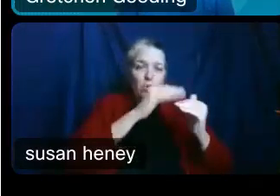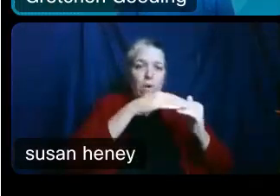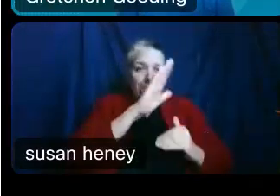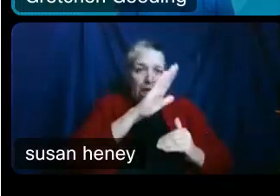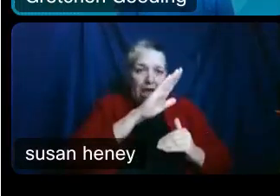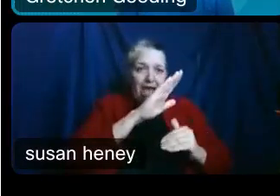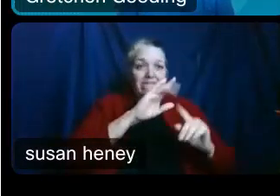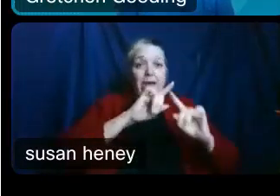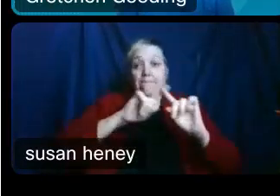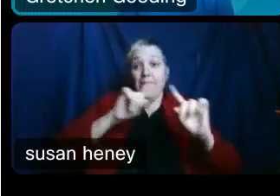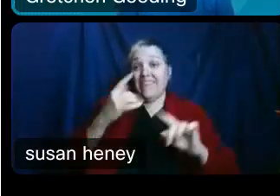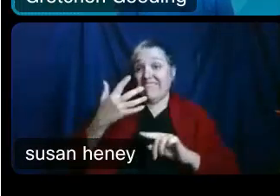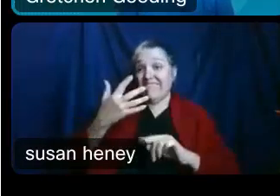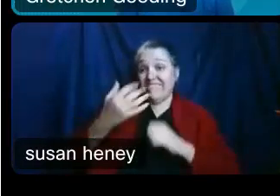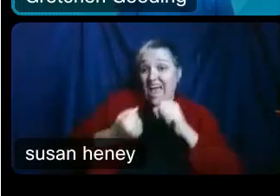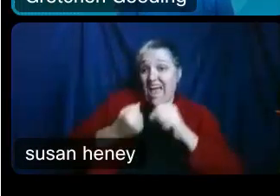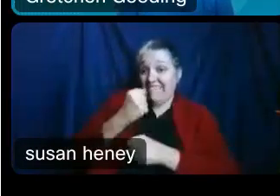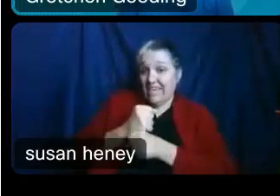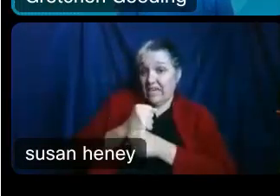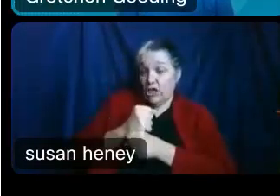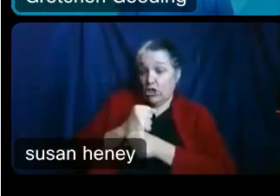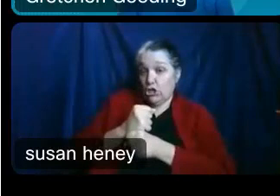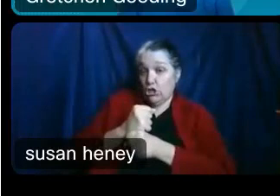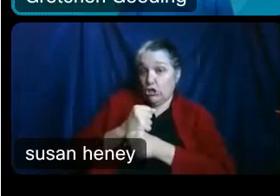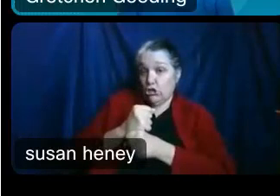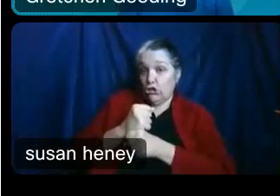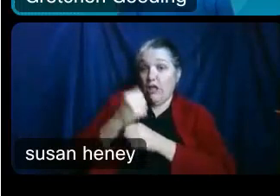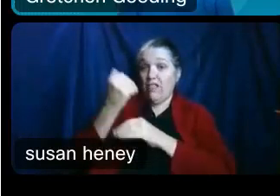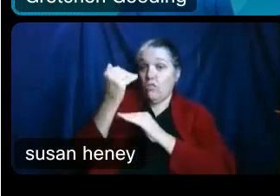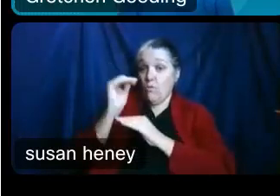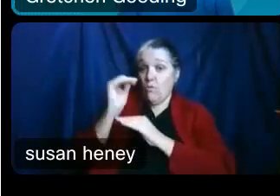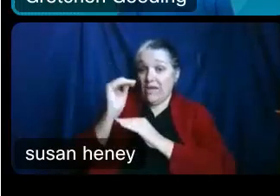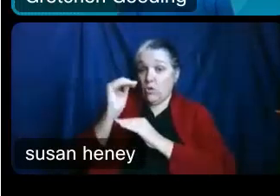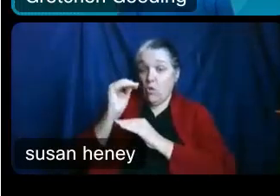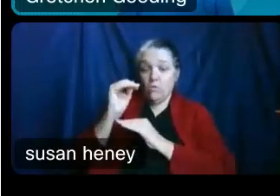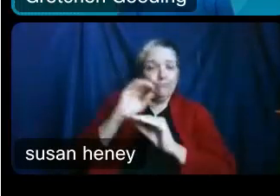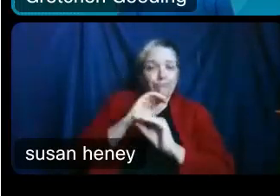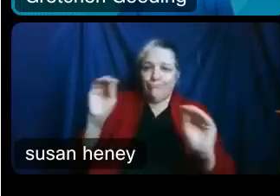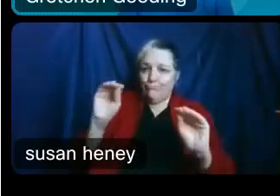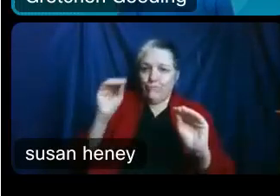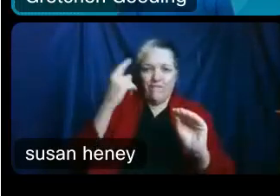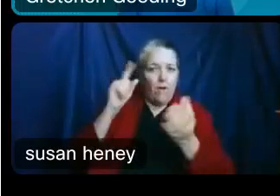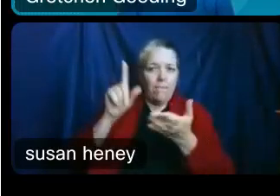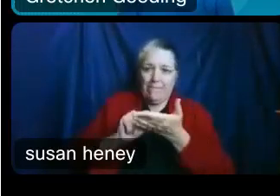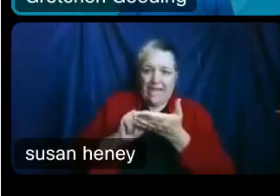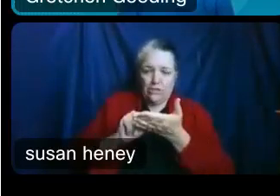the 5-year release do not have a population threshold in order to be published. Geographies